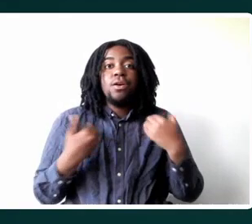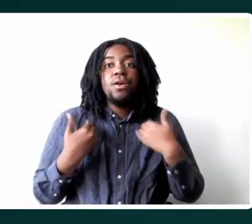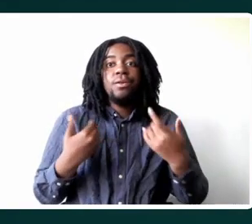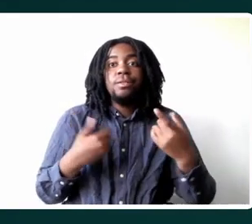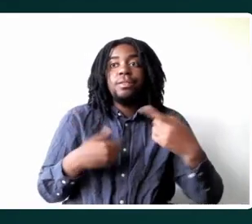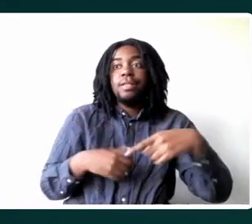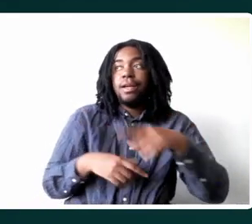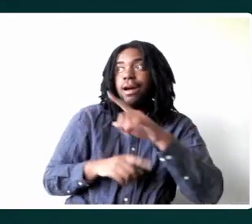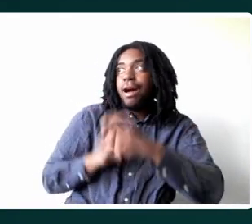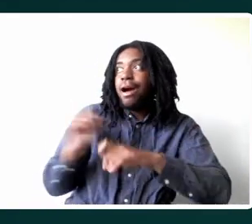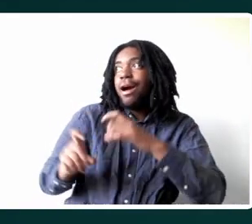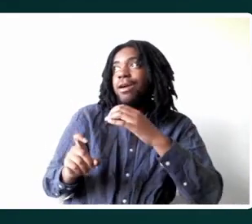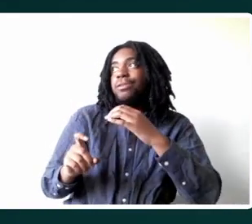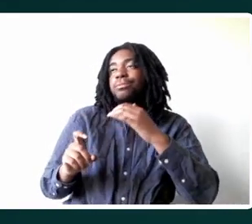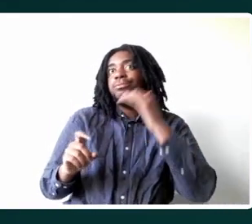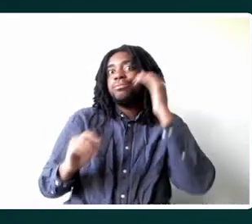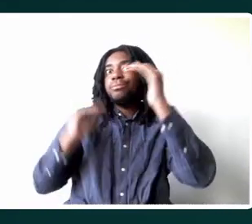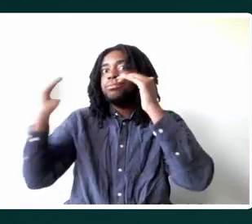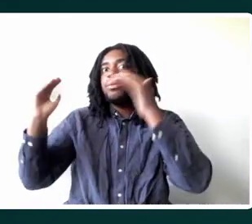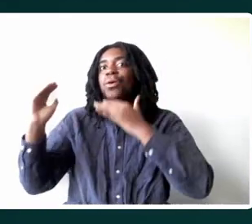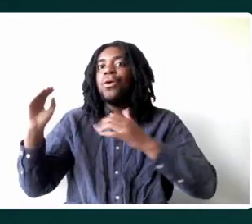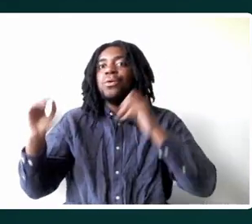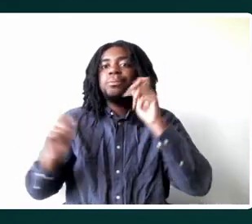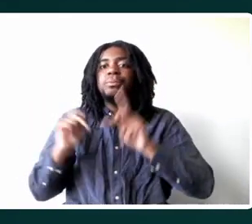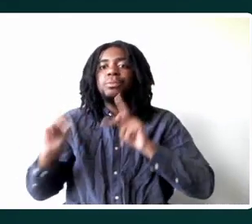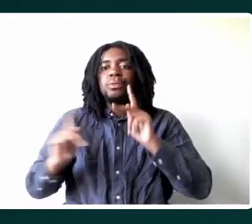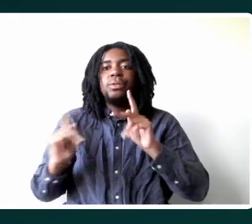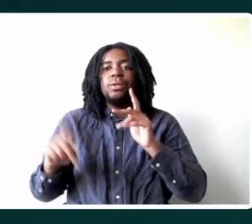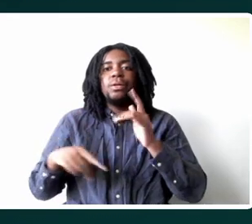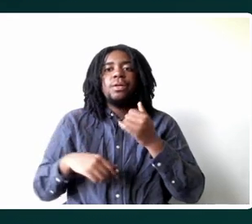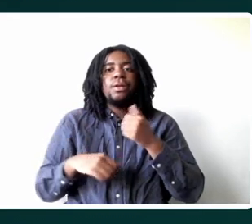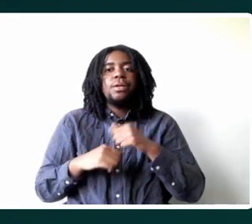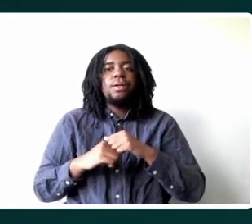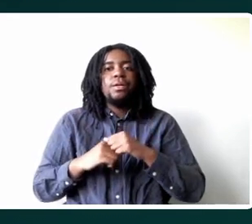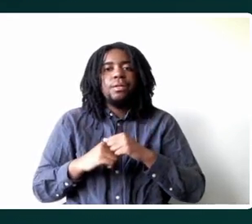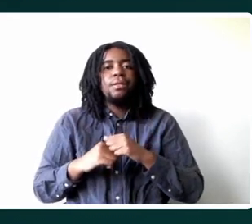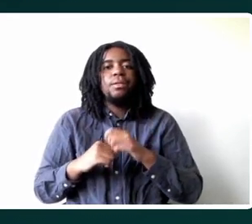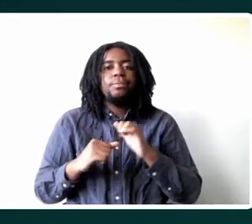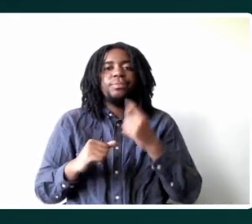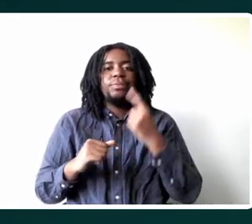so to, thinking about today as a product of events and decisions made in the past. Though